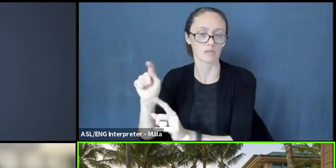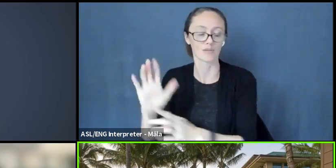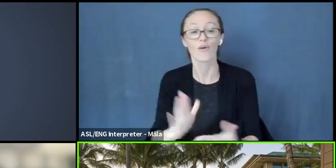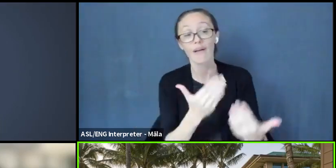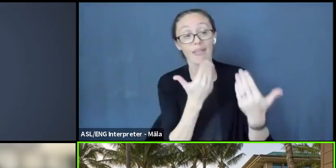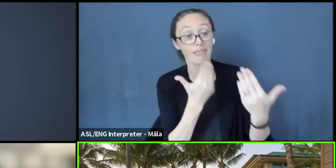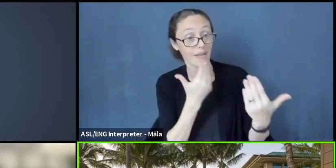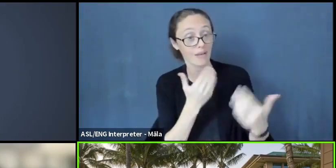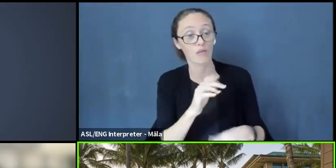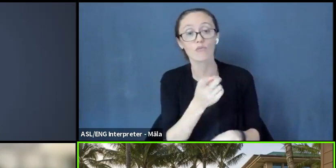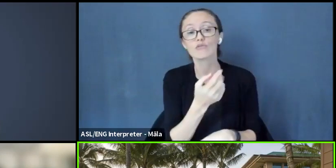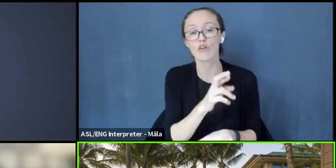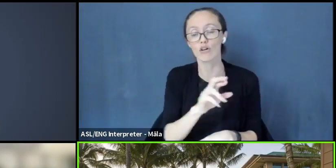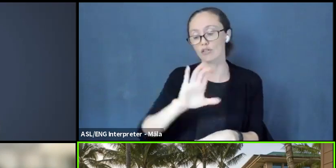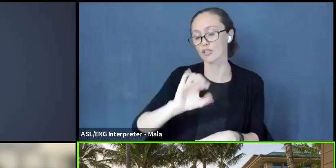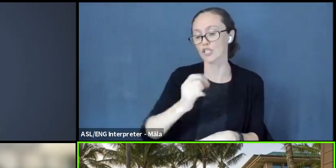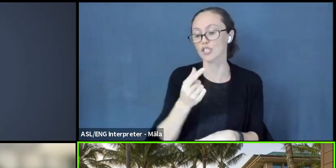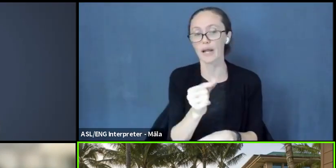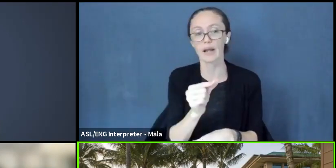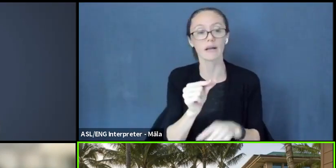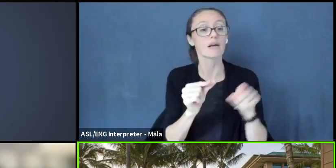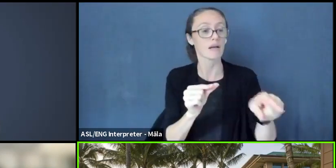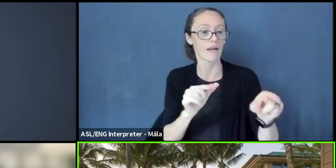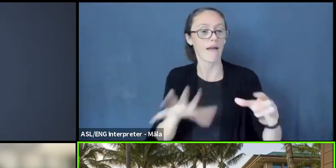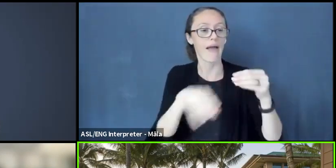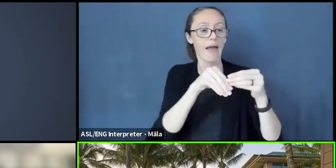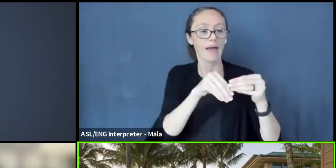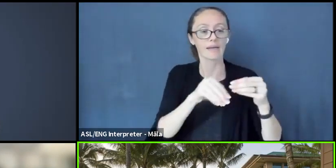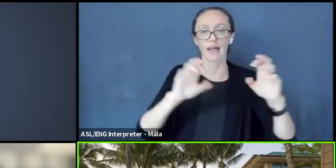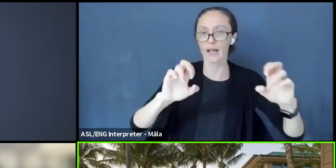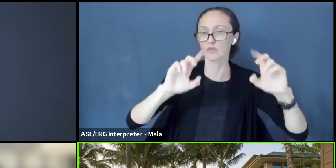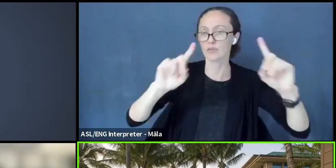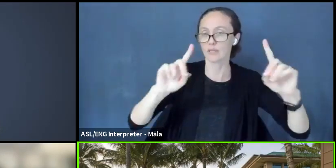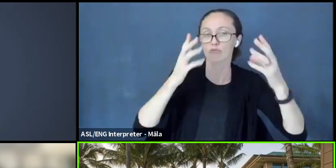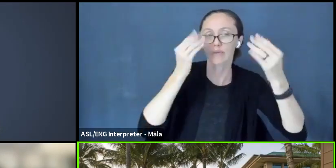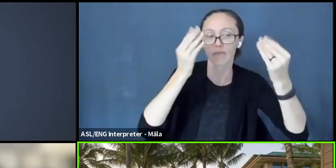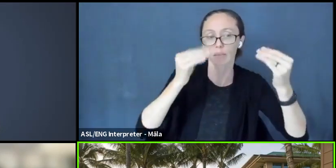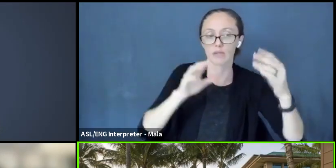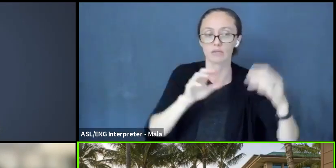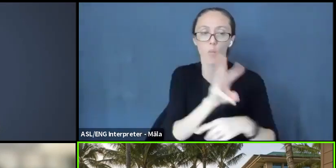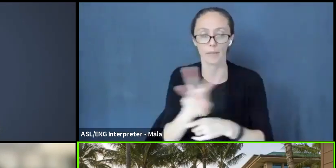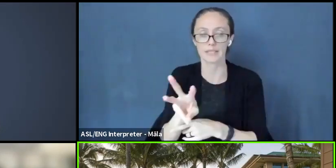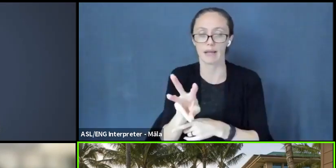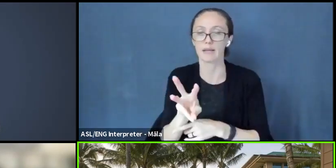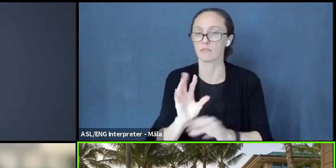Put a good education site for the general public.